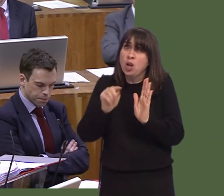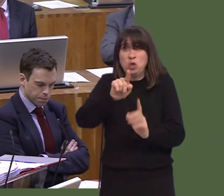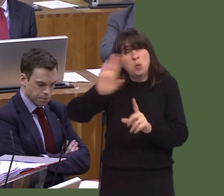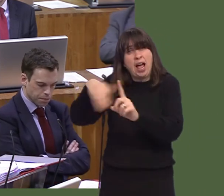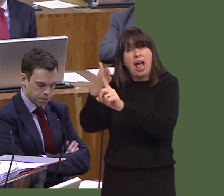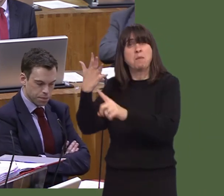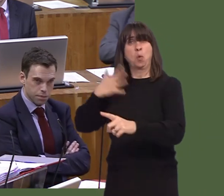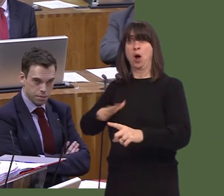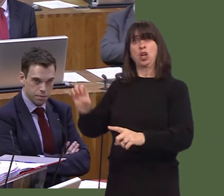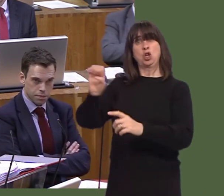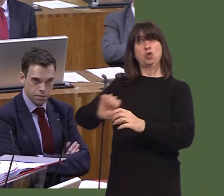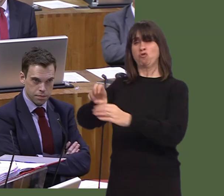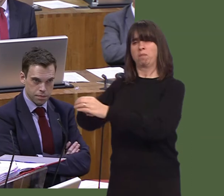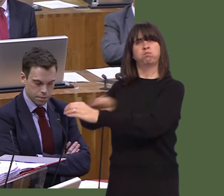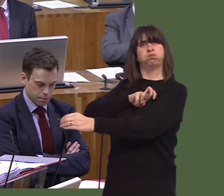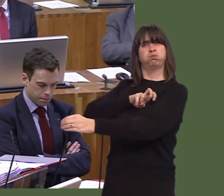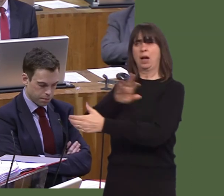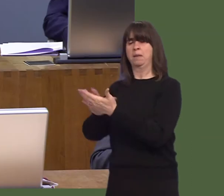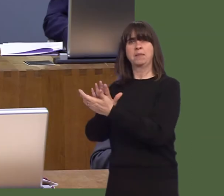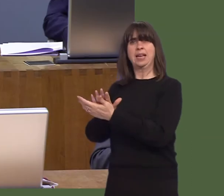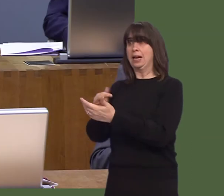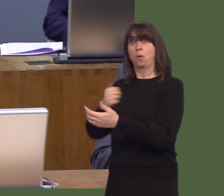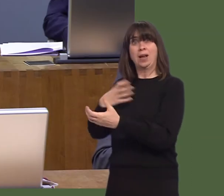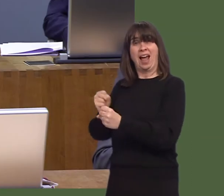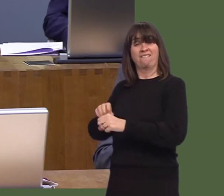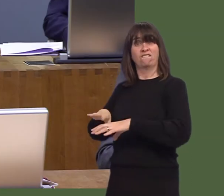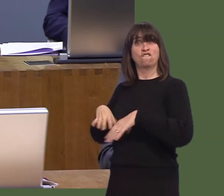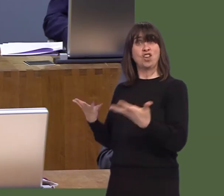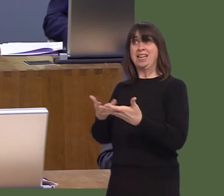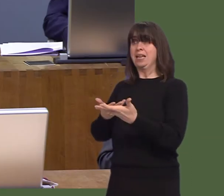There are still significant concerns with financial management and reporting within